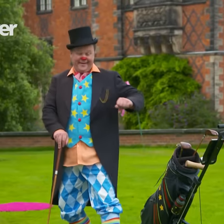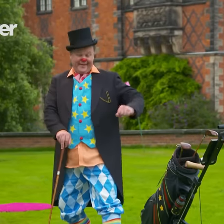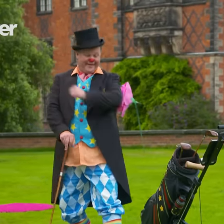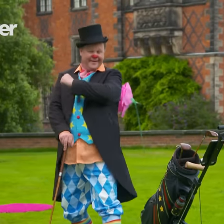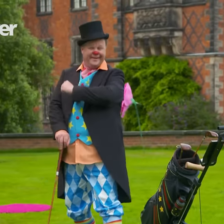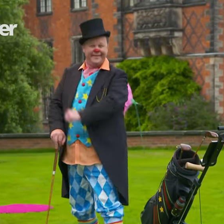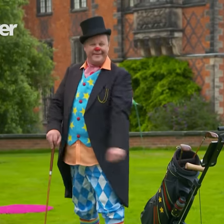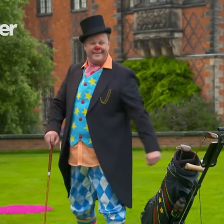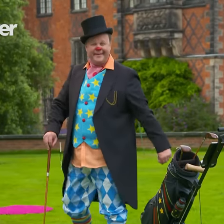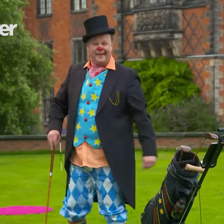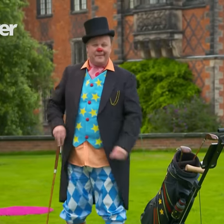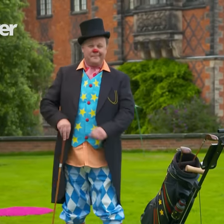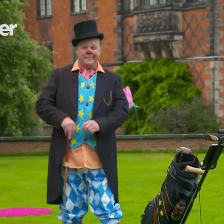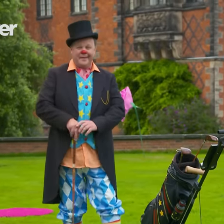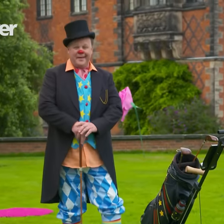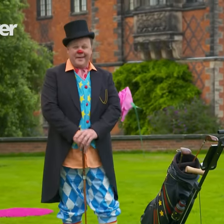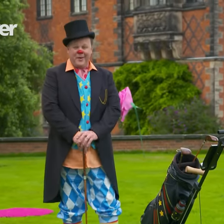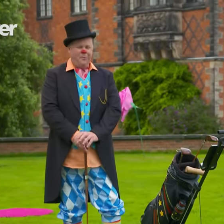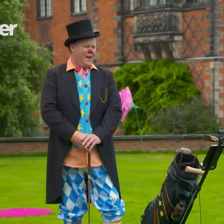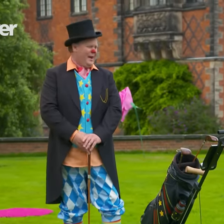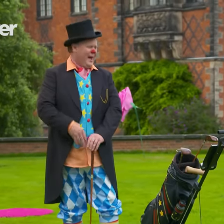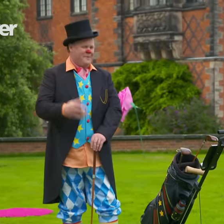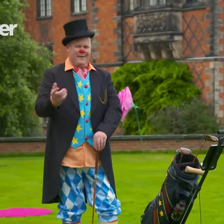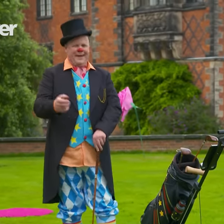you're very good at this lord tumble well i mean